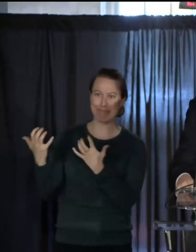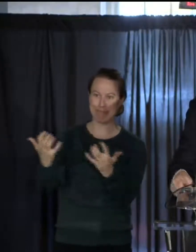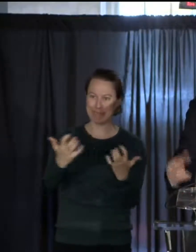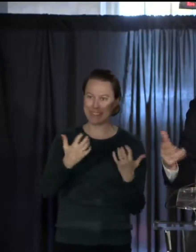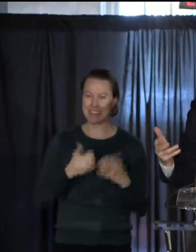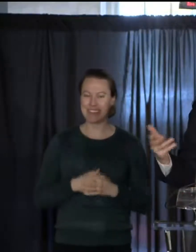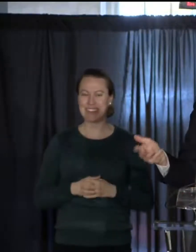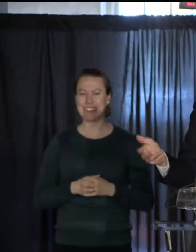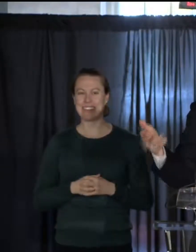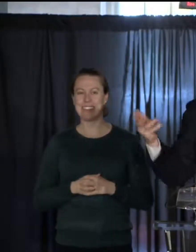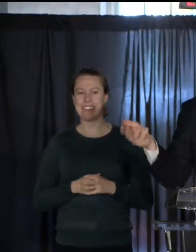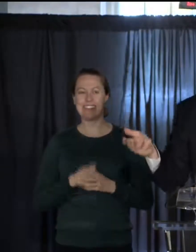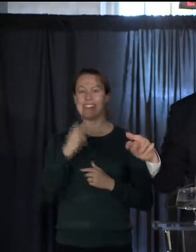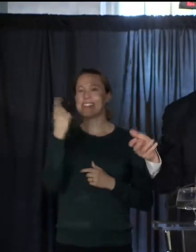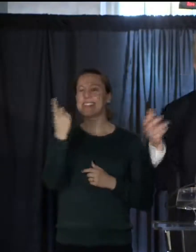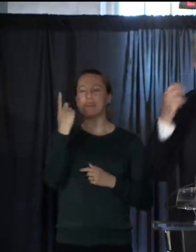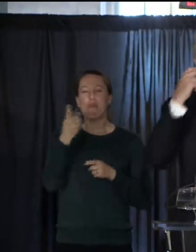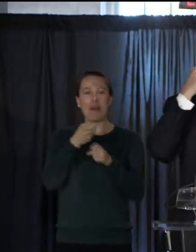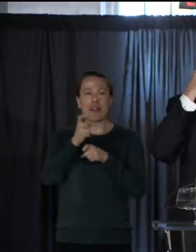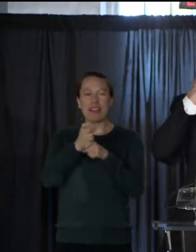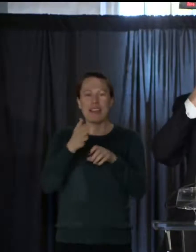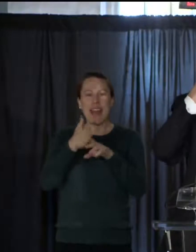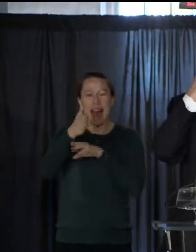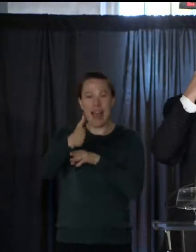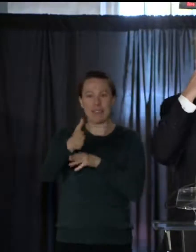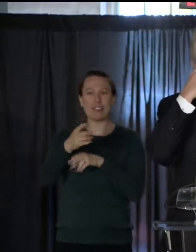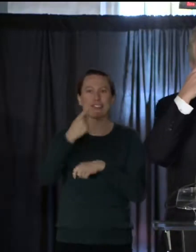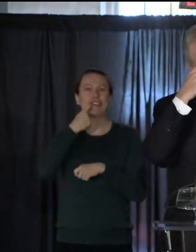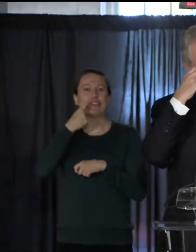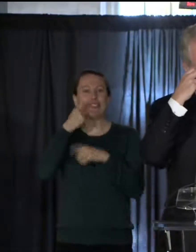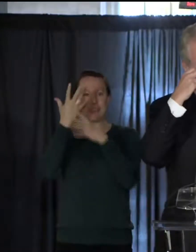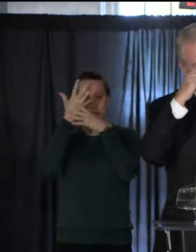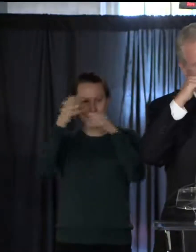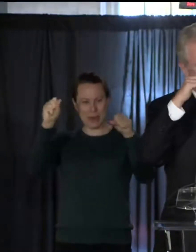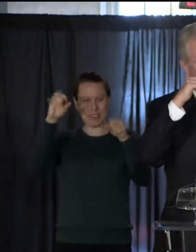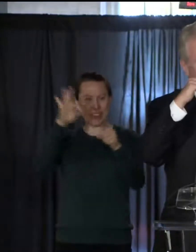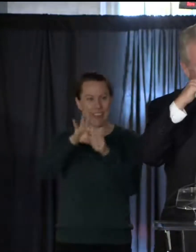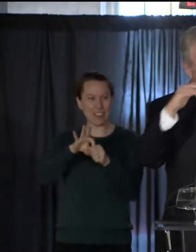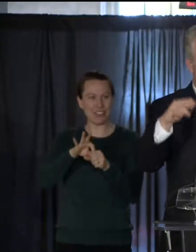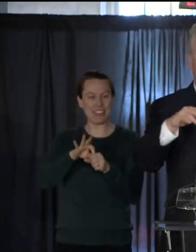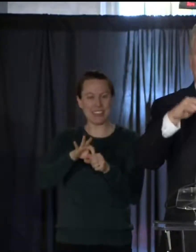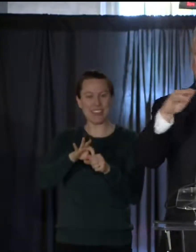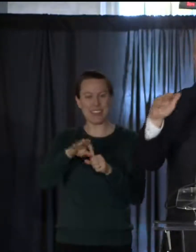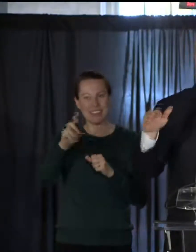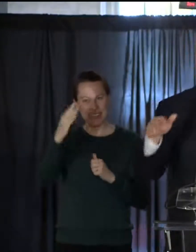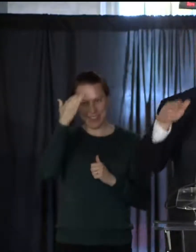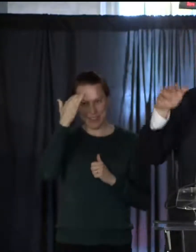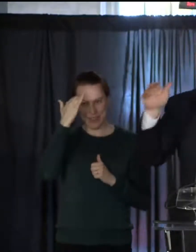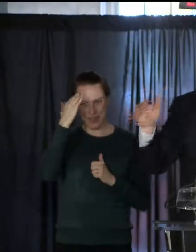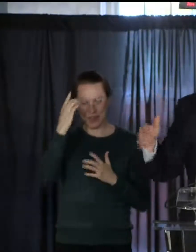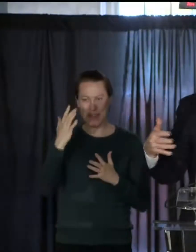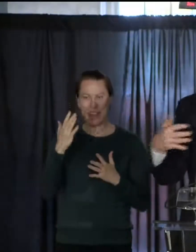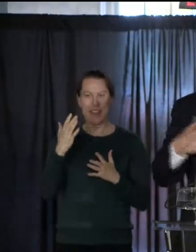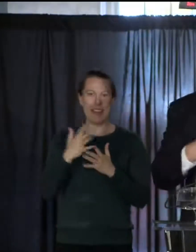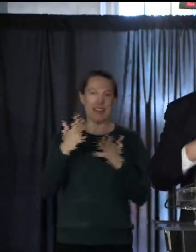YOU KNOW, SOMEONE JOKED AFTER THE LAST PRESIDENTIAL ELECTION IN THE, YOU KNOW, A LOT OF DESPAIR IN MANY CORRIDORS